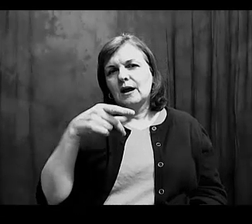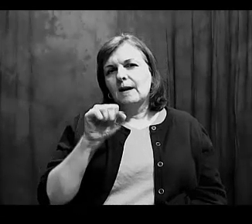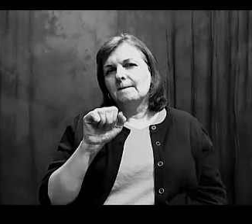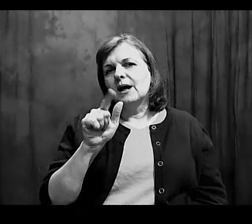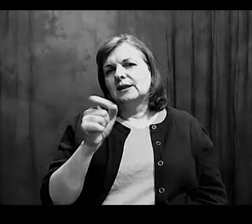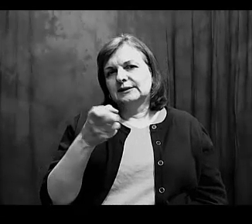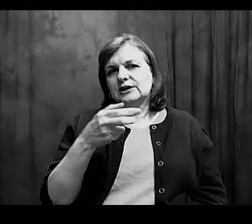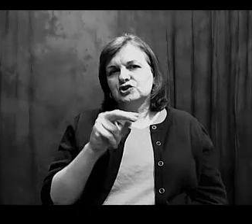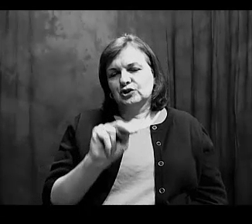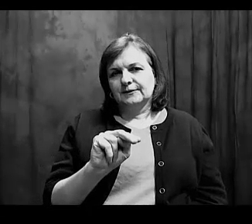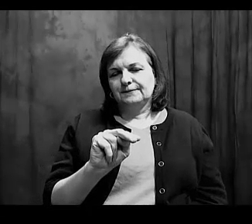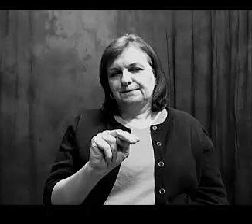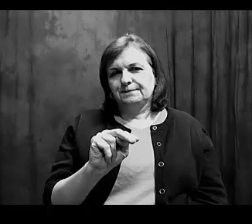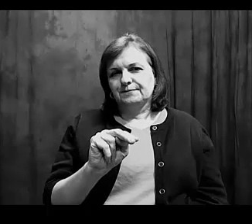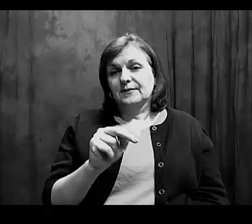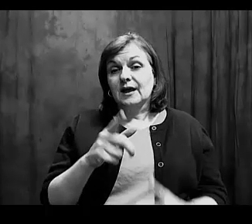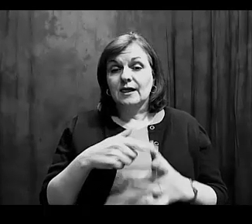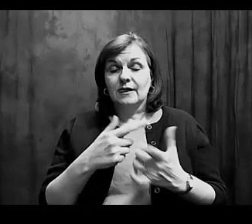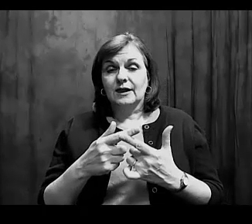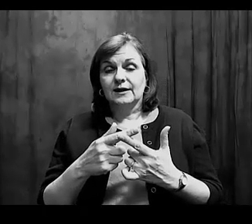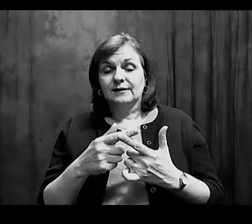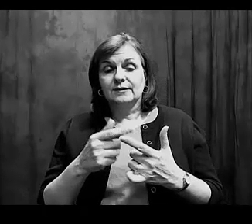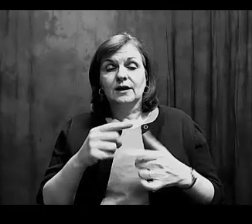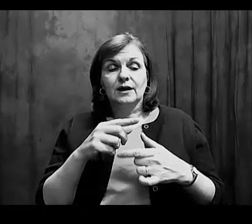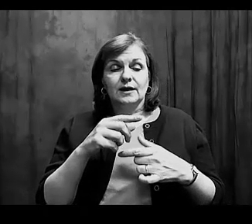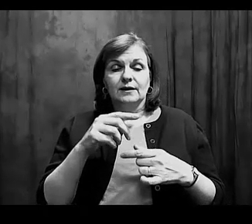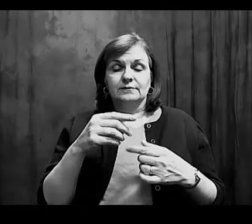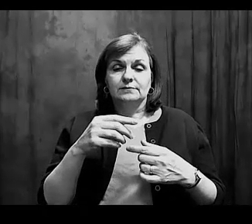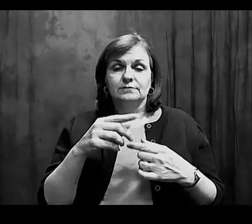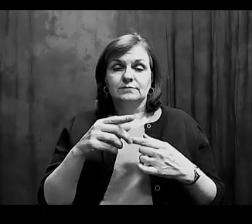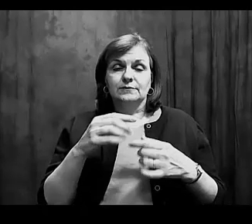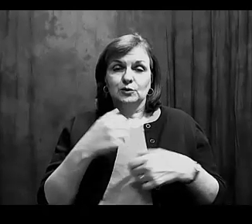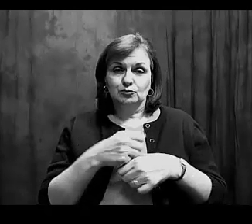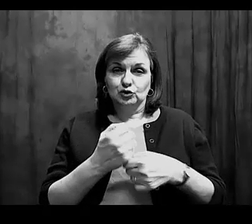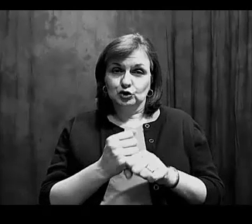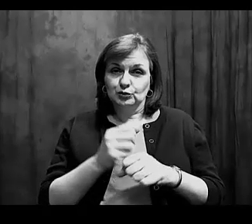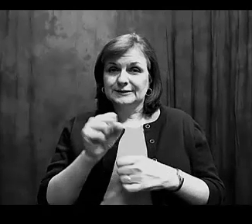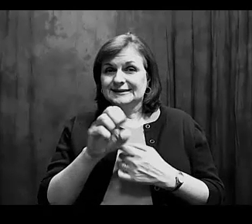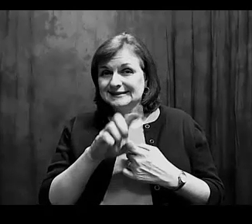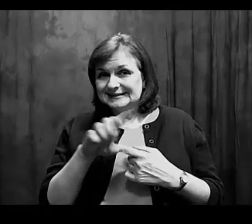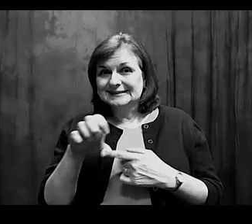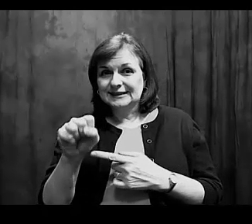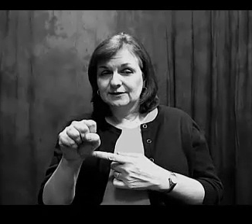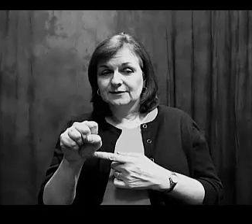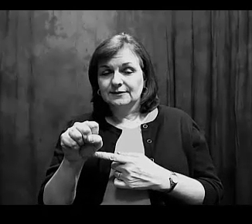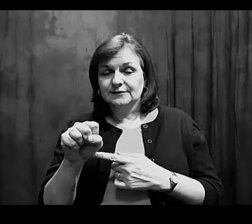following pollination of course we can get production of seeds and the production of seeds